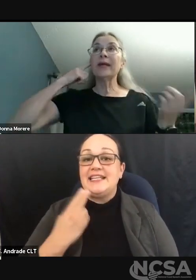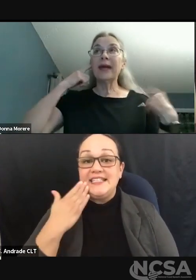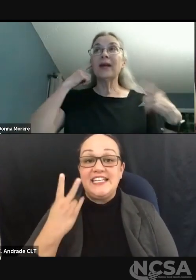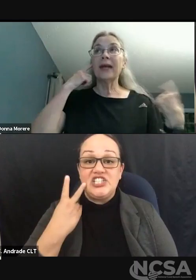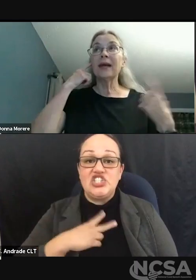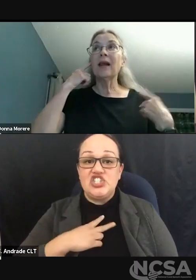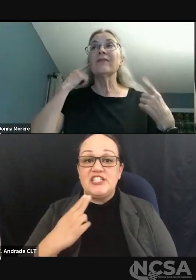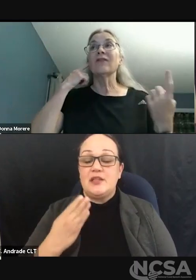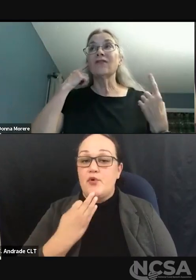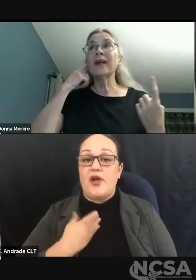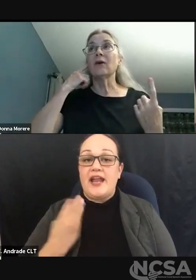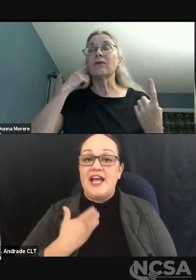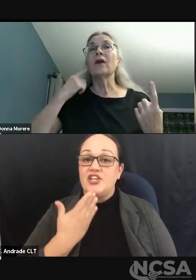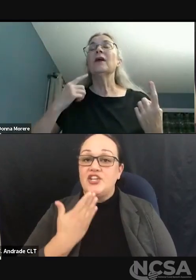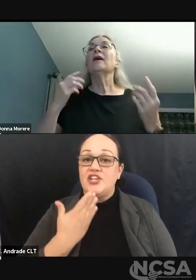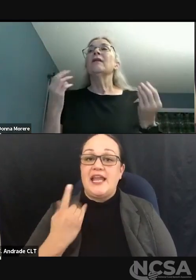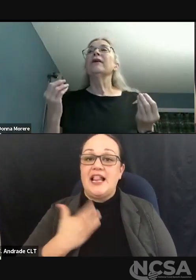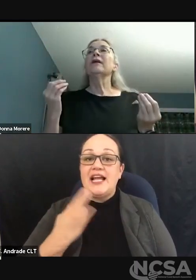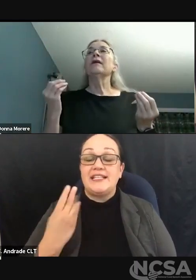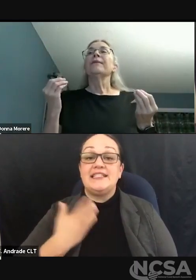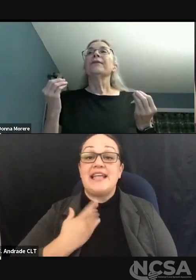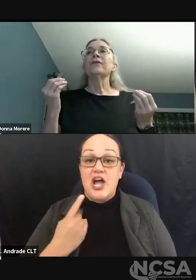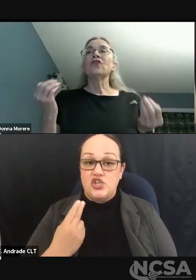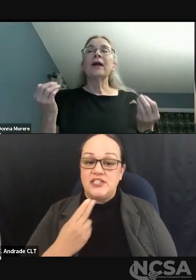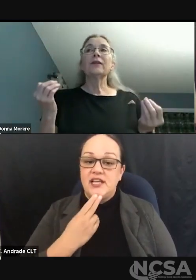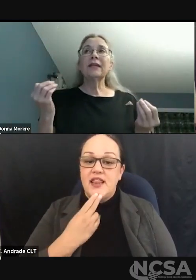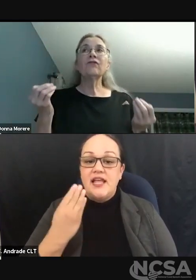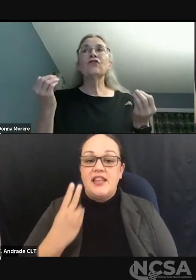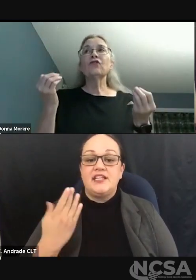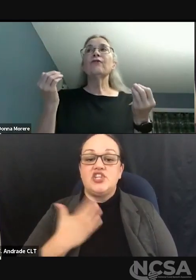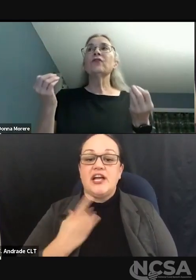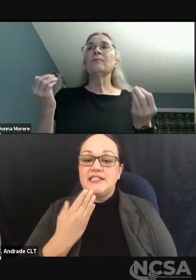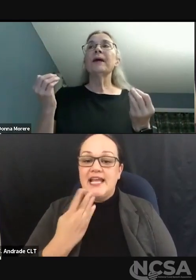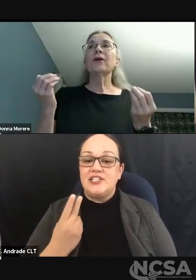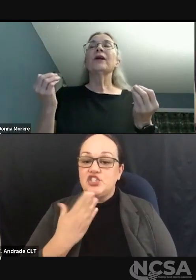brain how to analyze the sounds. Then, the child tends to function better,